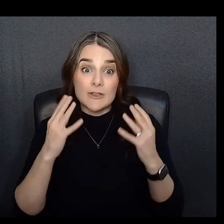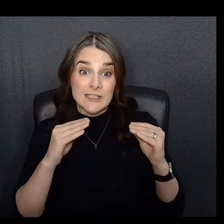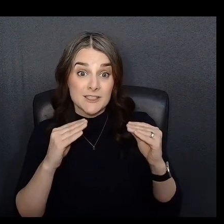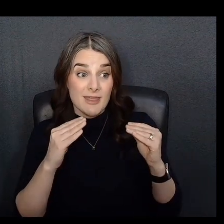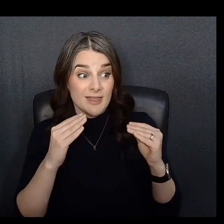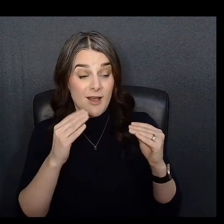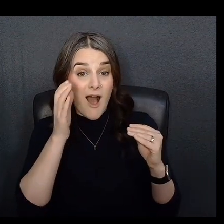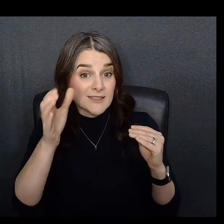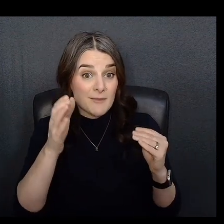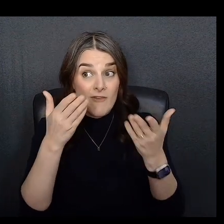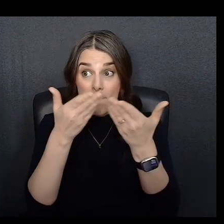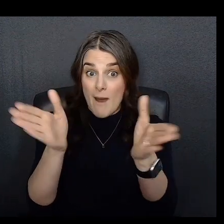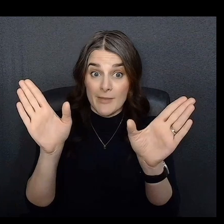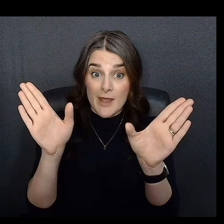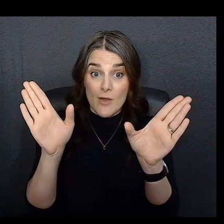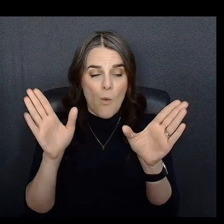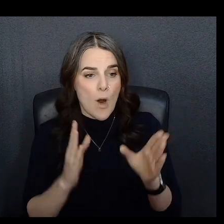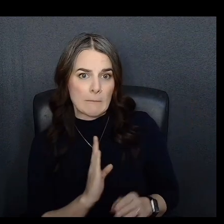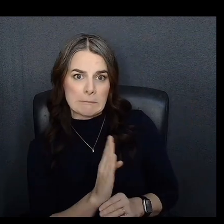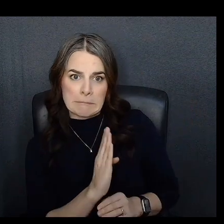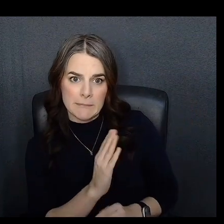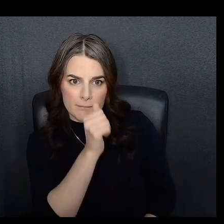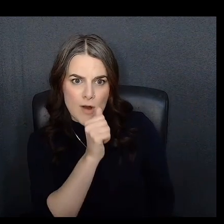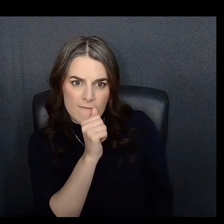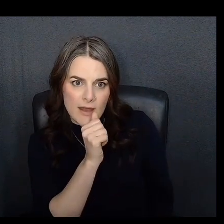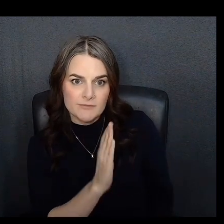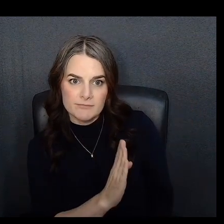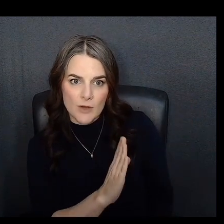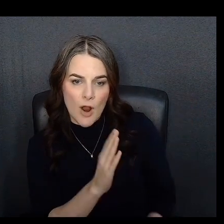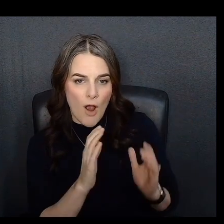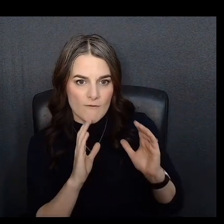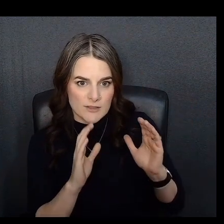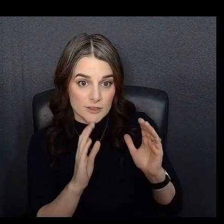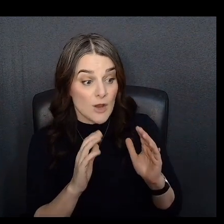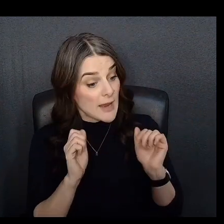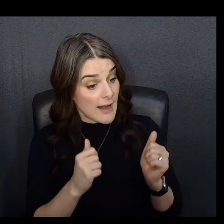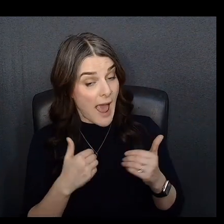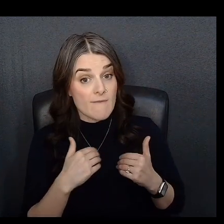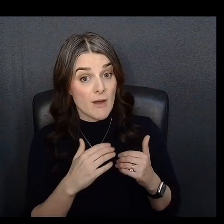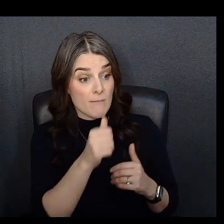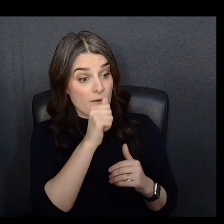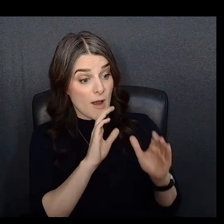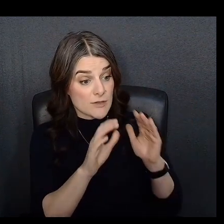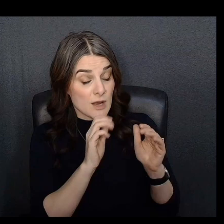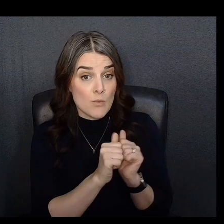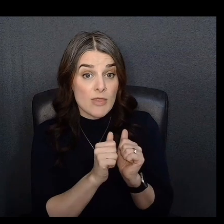can have these private conversations about certain topics, about our bodies, with our trusted and familiar communication partners,